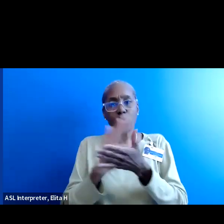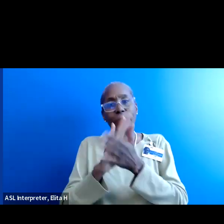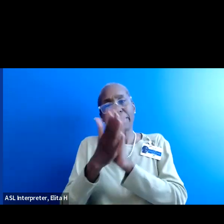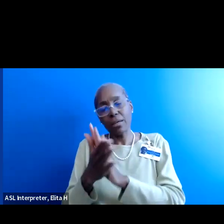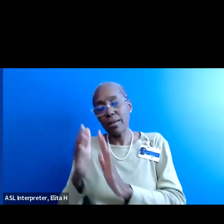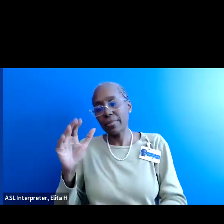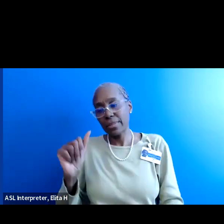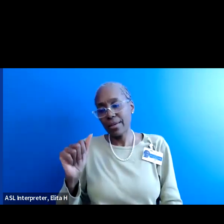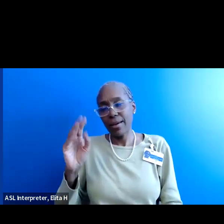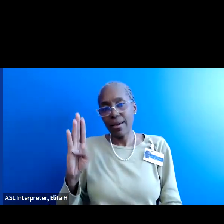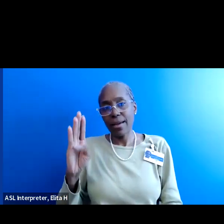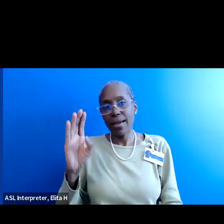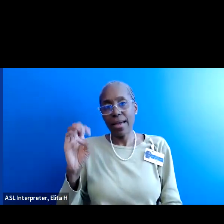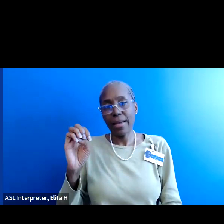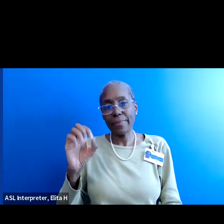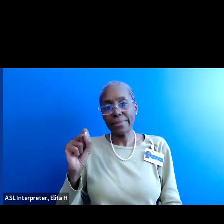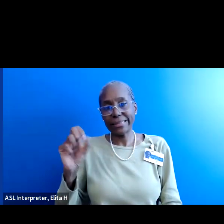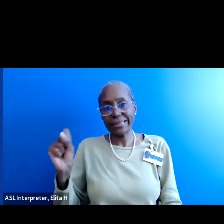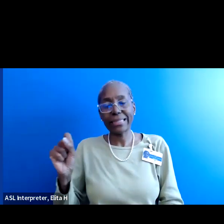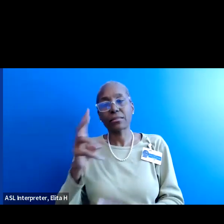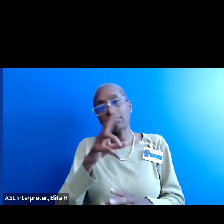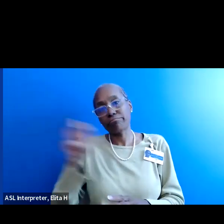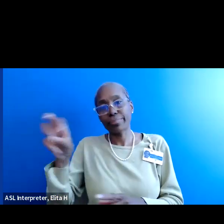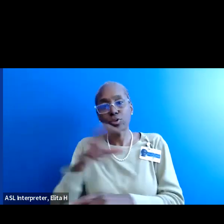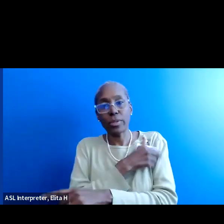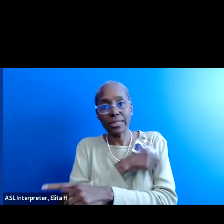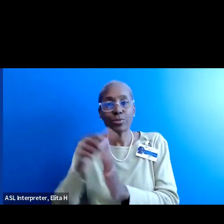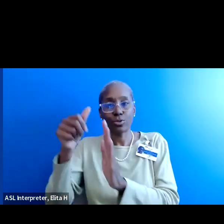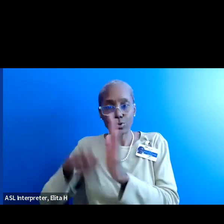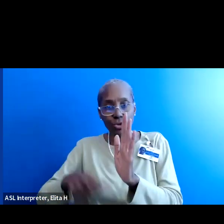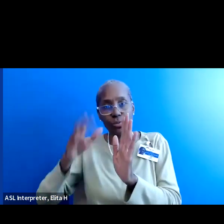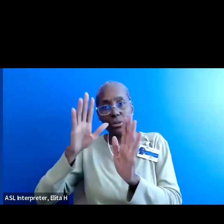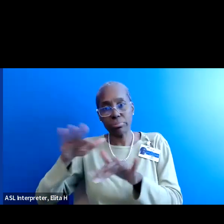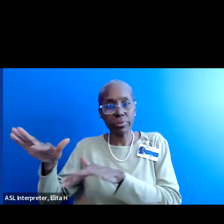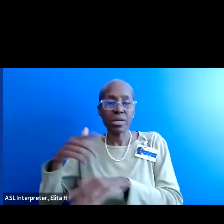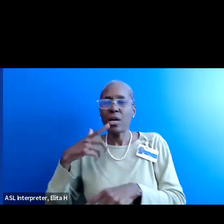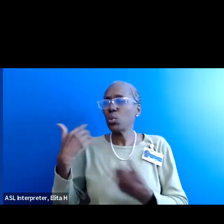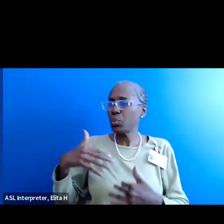I had to do a stat transfer to a hospital in surgery. I am so sorry to hear all of that.